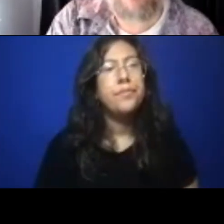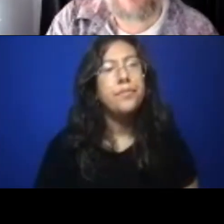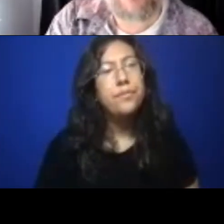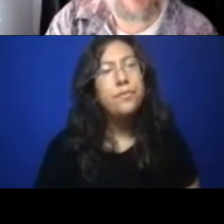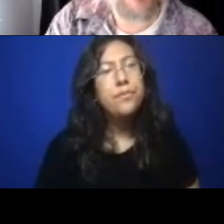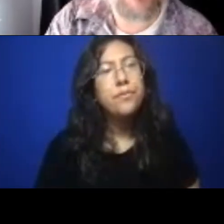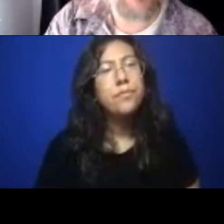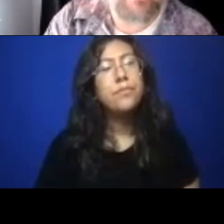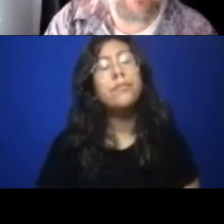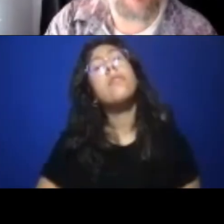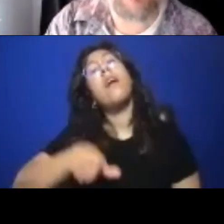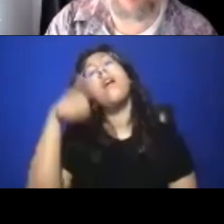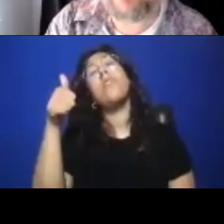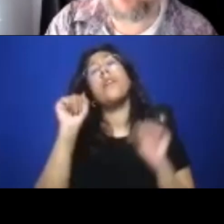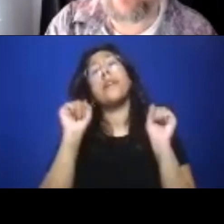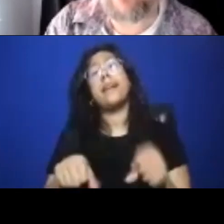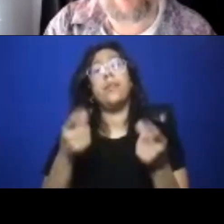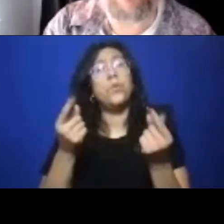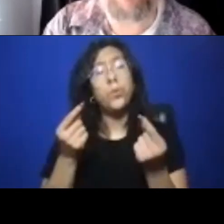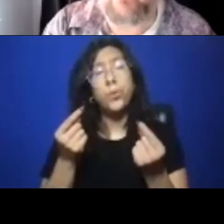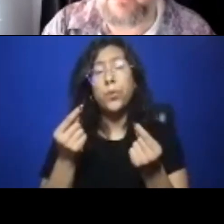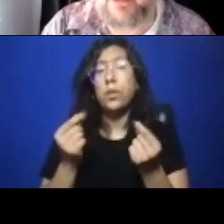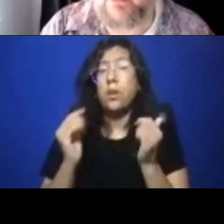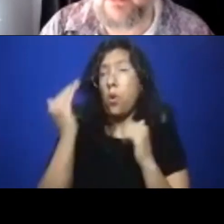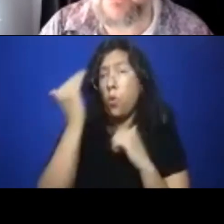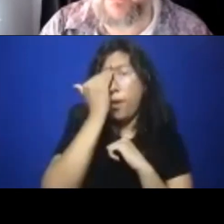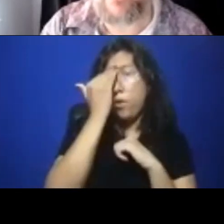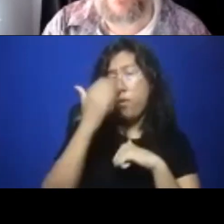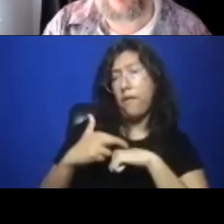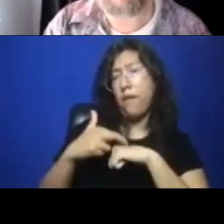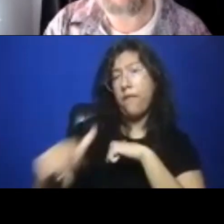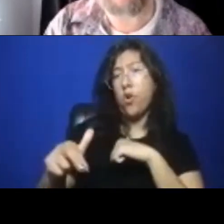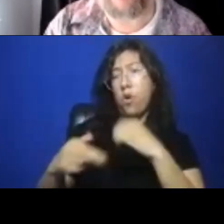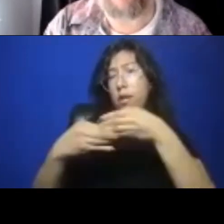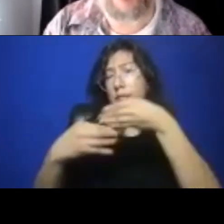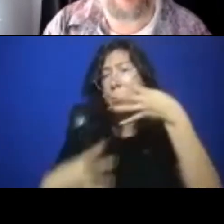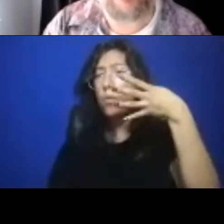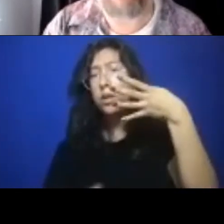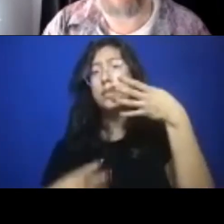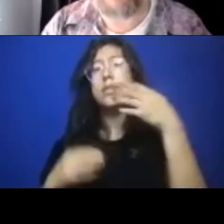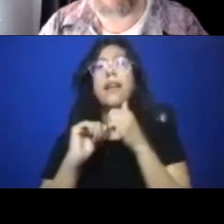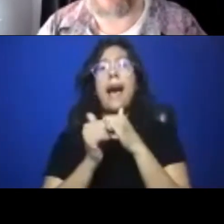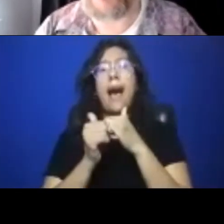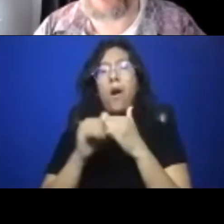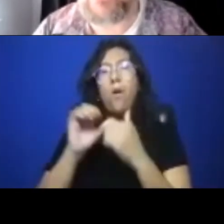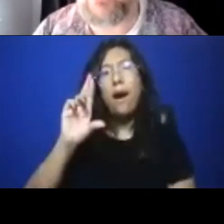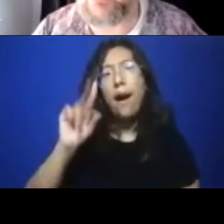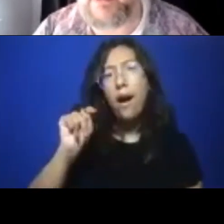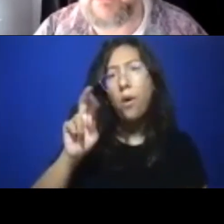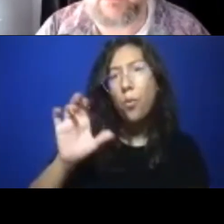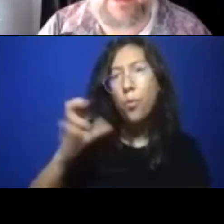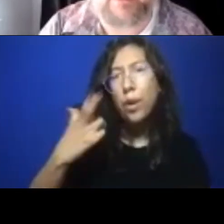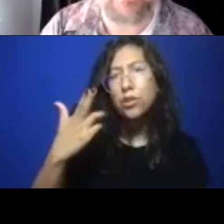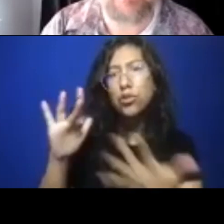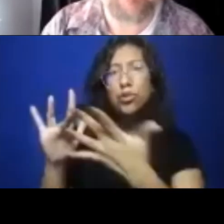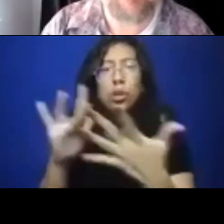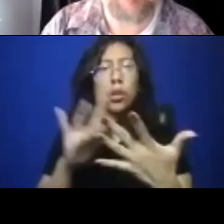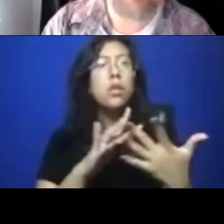The other things that we can do are to be really aware of our referral networks and how we do outreach or how we outreach to trans clients.